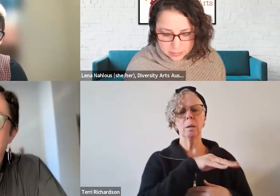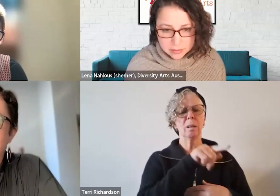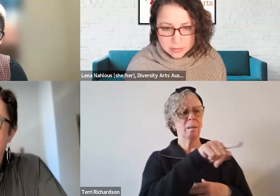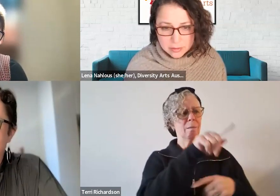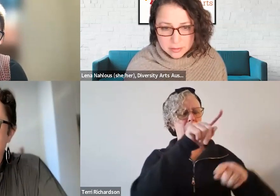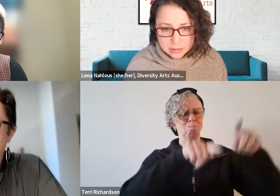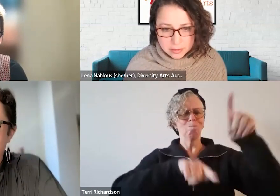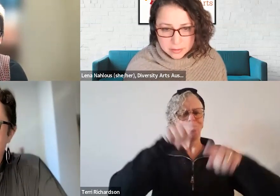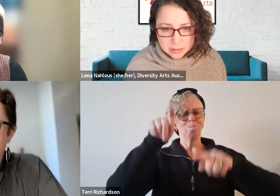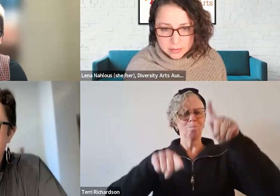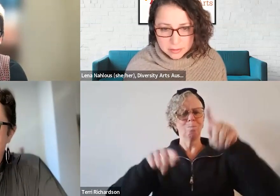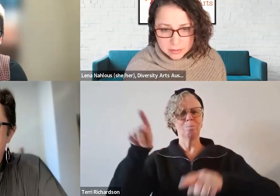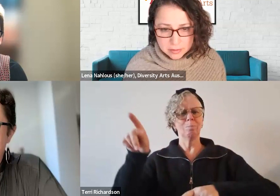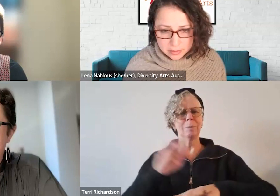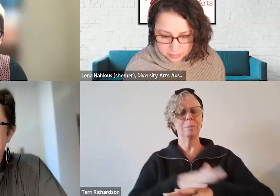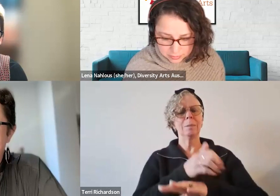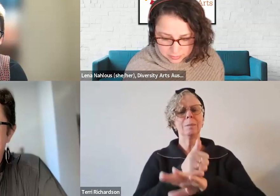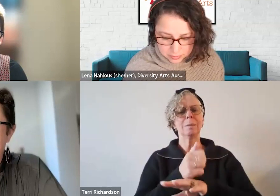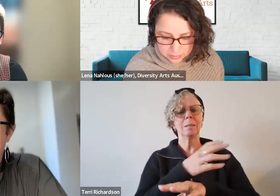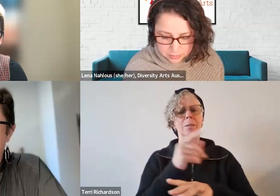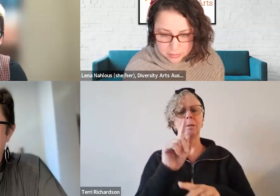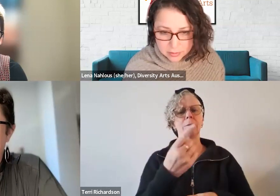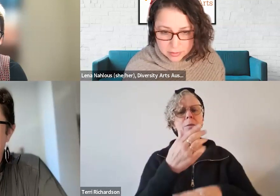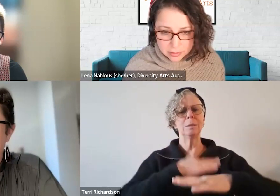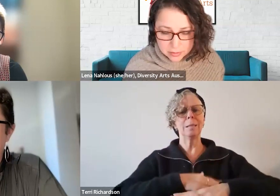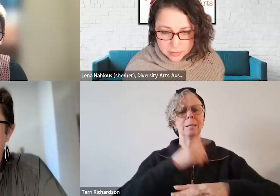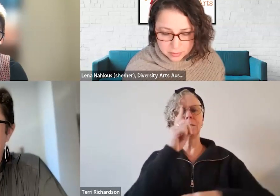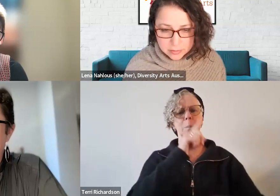First Nations peoples in their region.